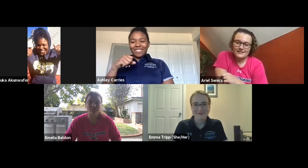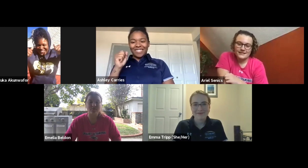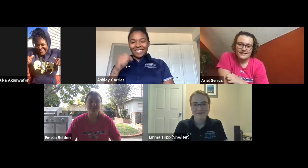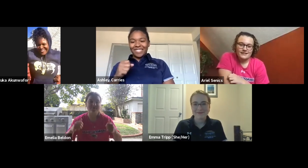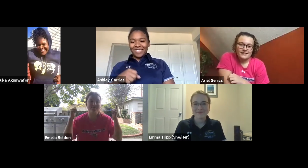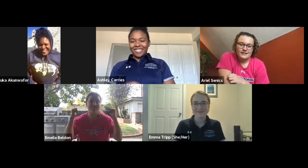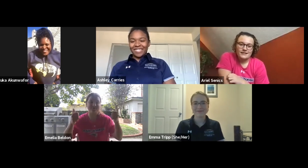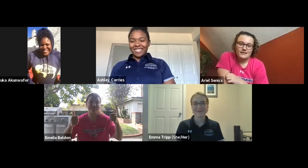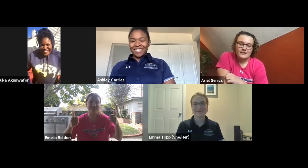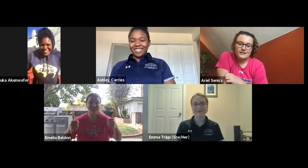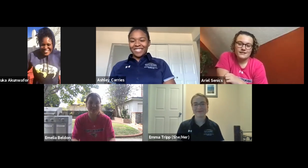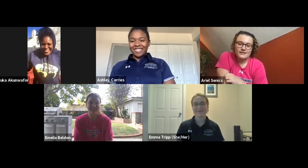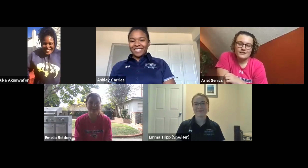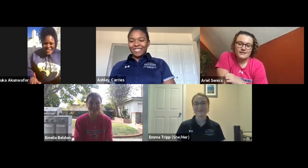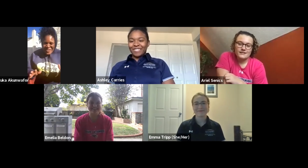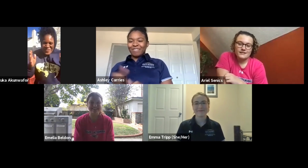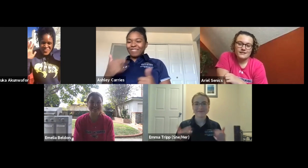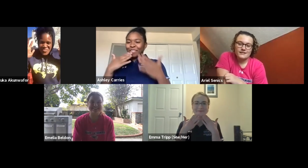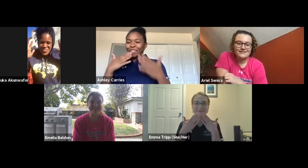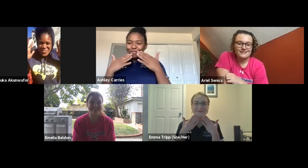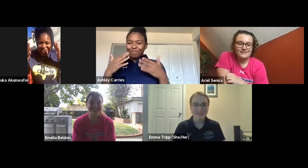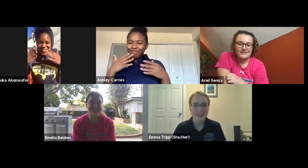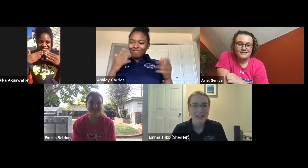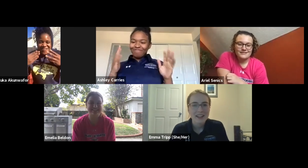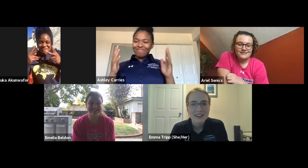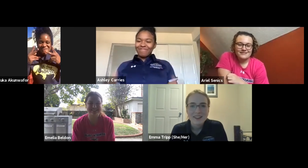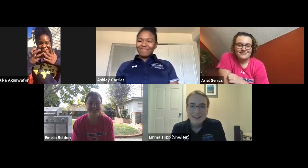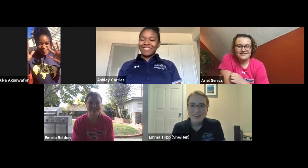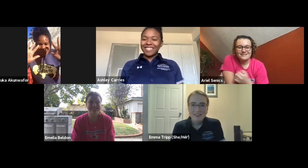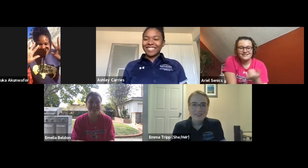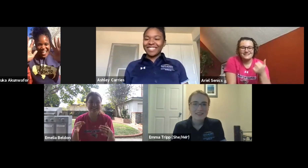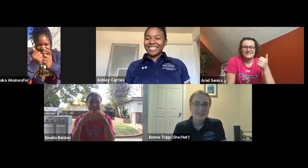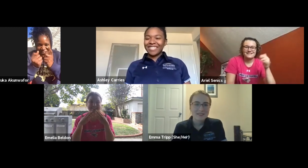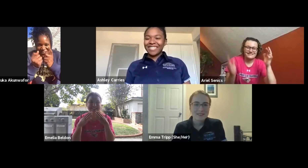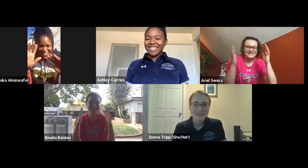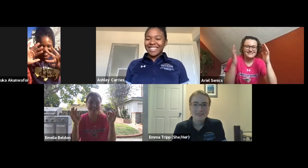> Yeah. > [All] Thank you, bye!